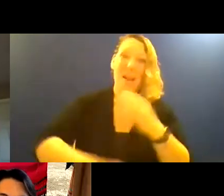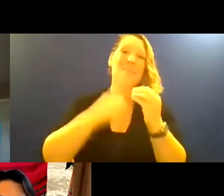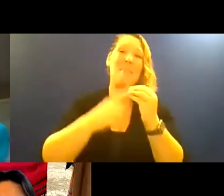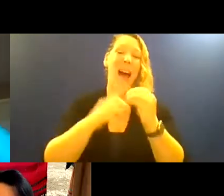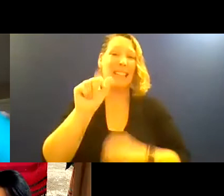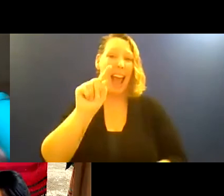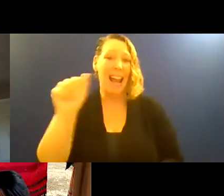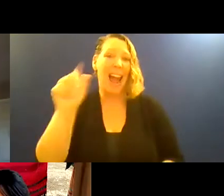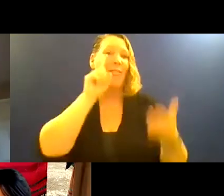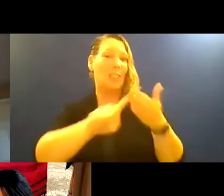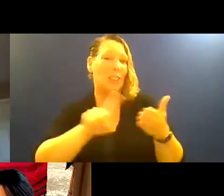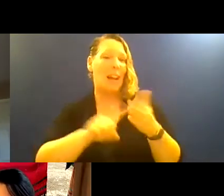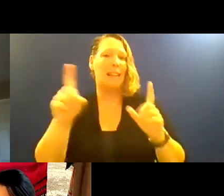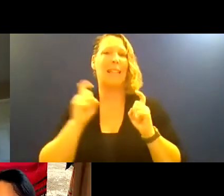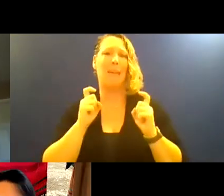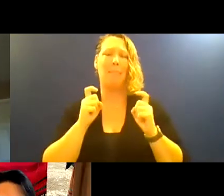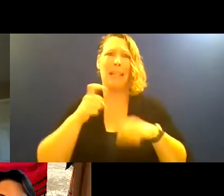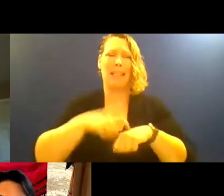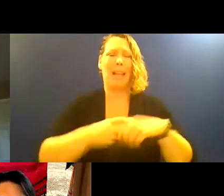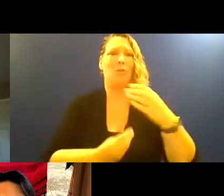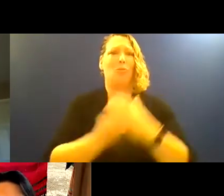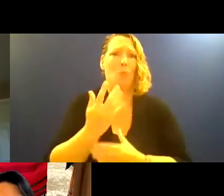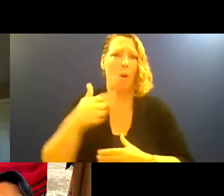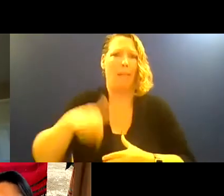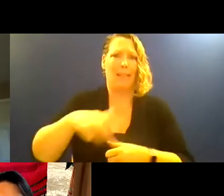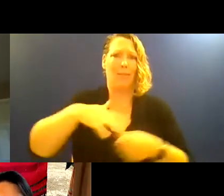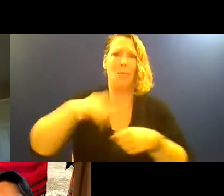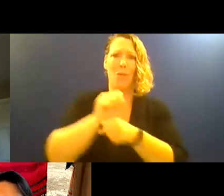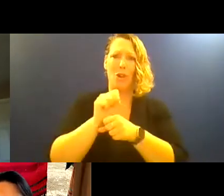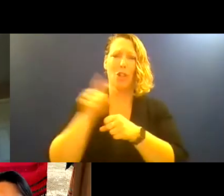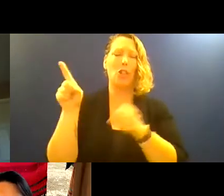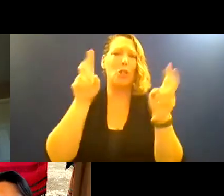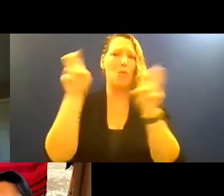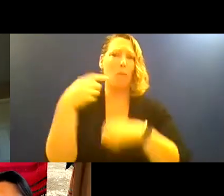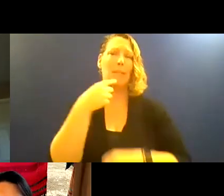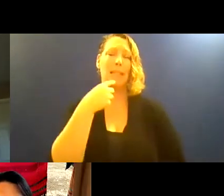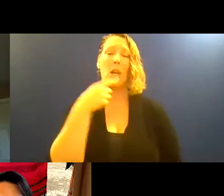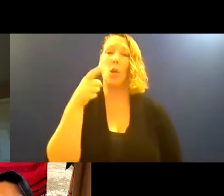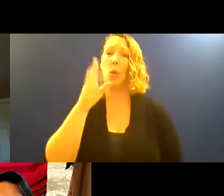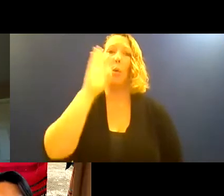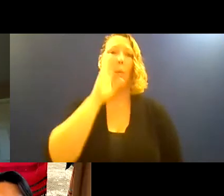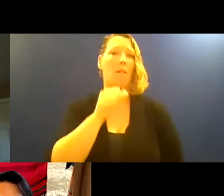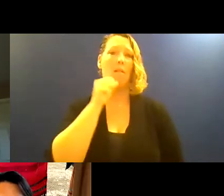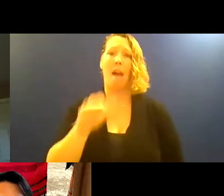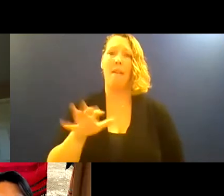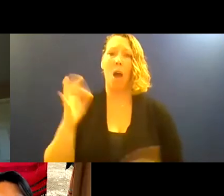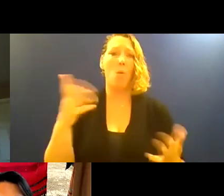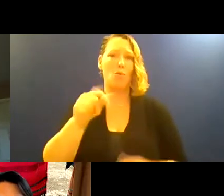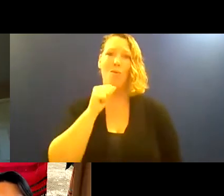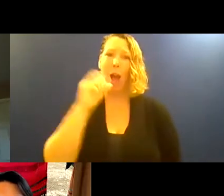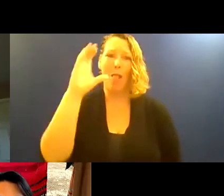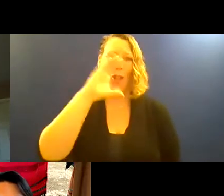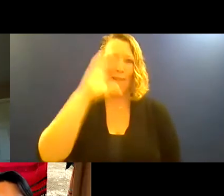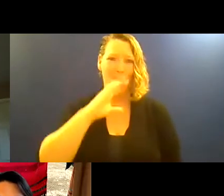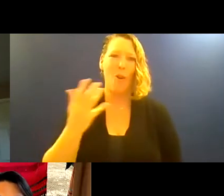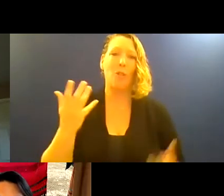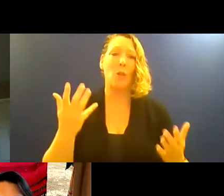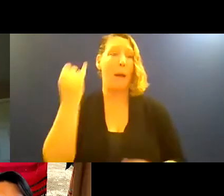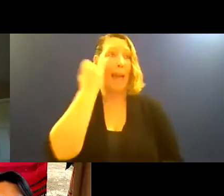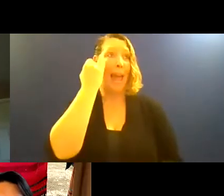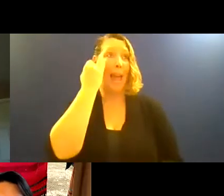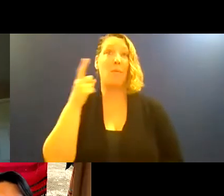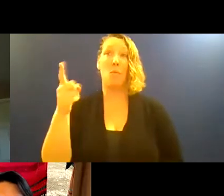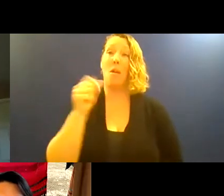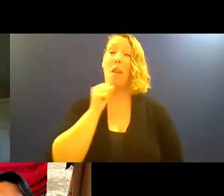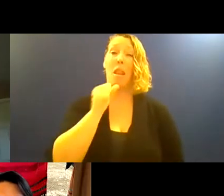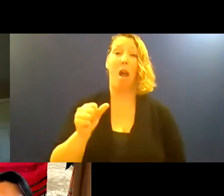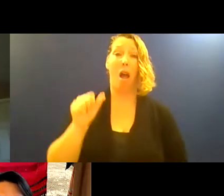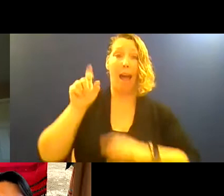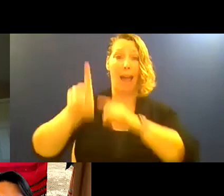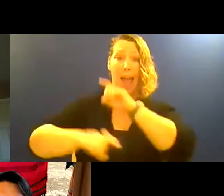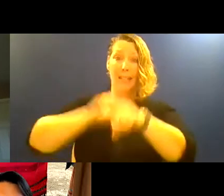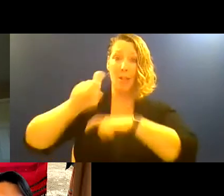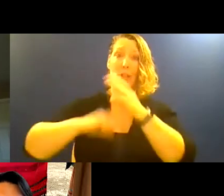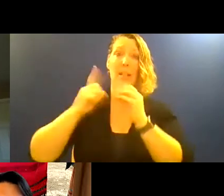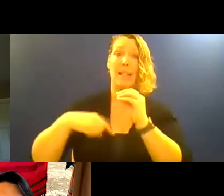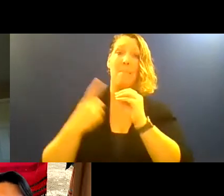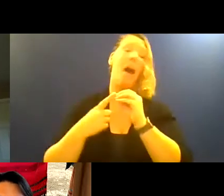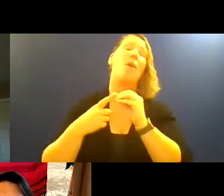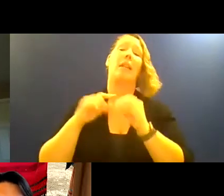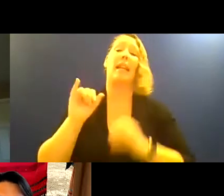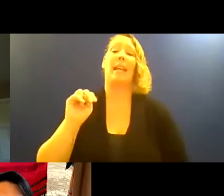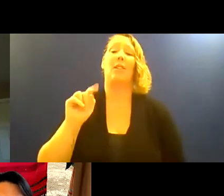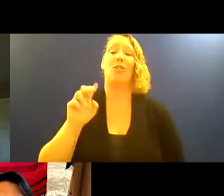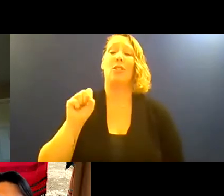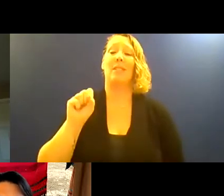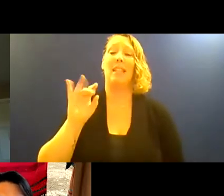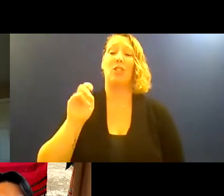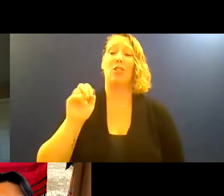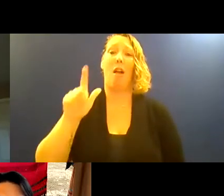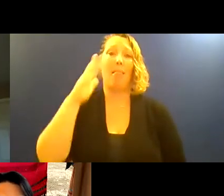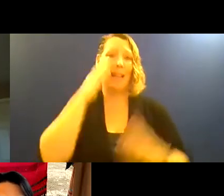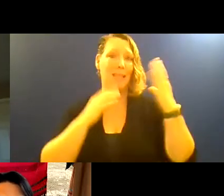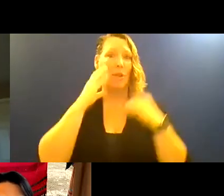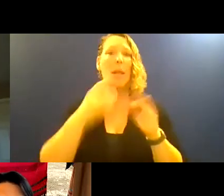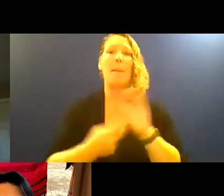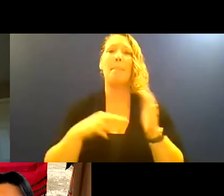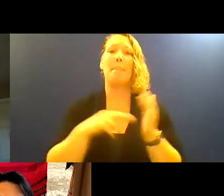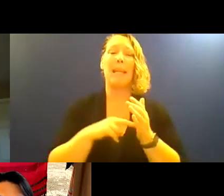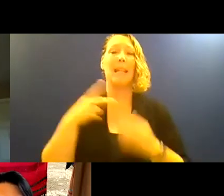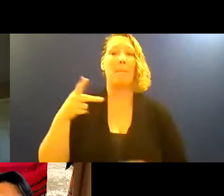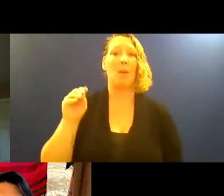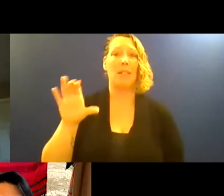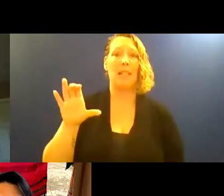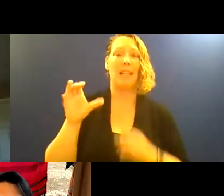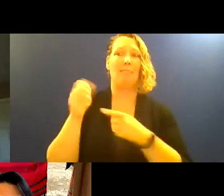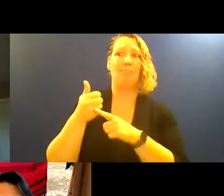And given me a lot of space to grow in this work, and the quote she says is, you will not find what you are not looking for. So if we are not asking questions about intersectional experiences like what it means to be a person of color with a disability.